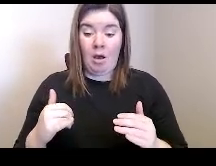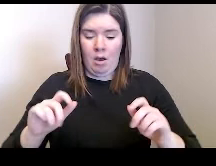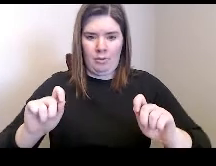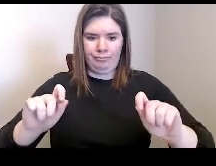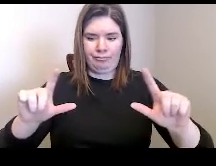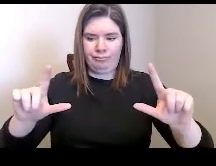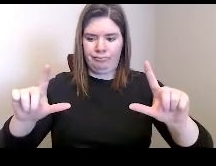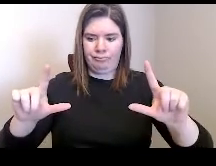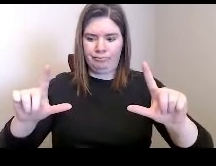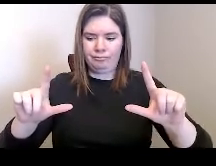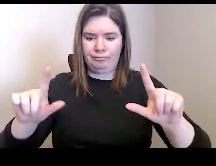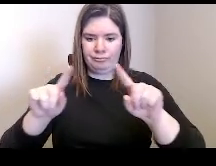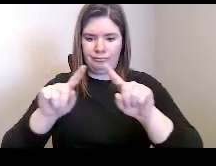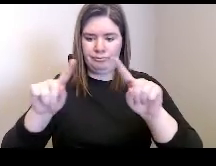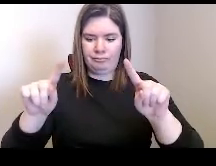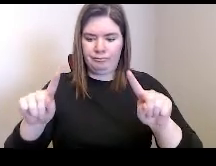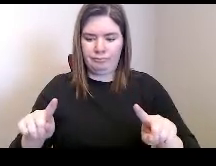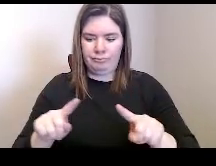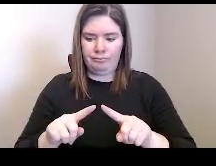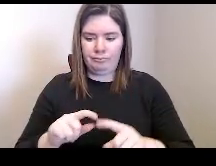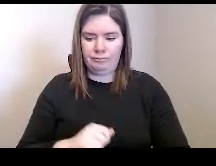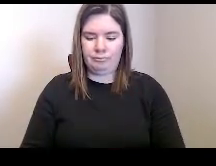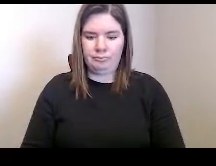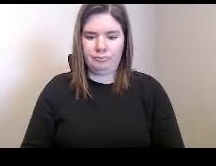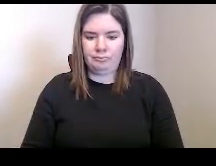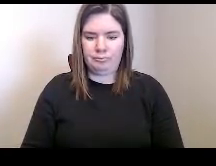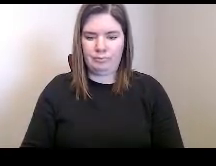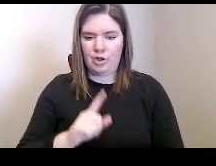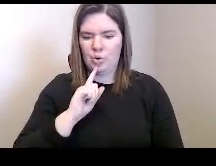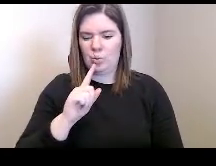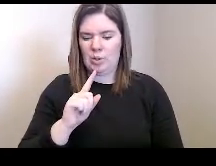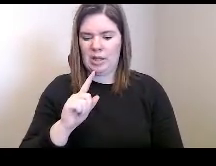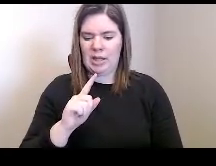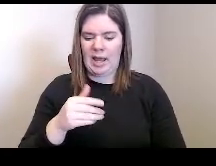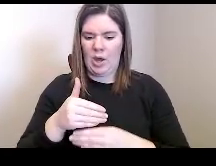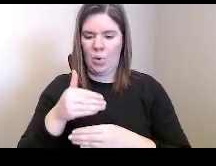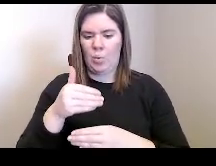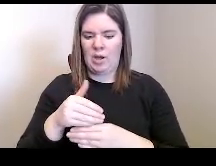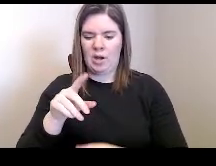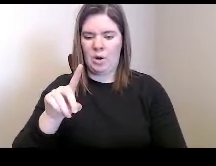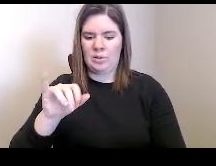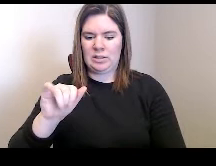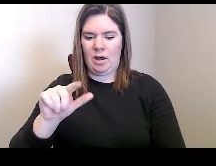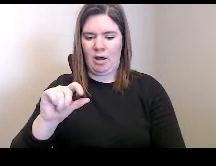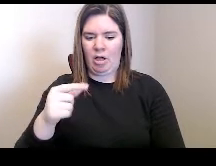That is-- it's actually a Windows dialog, but it has properties for the document title, subject,